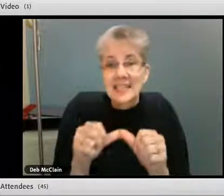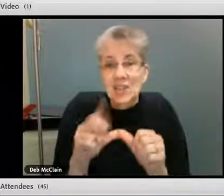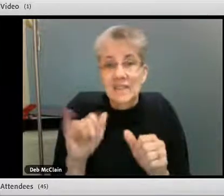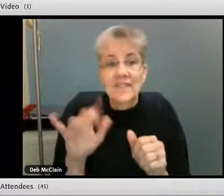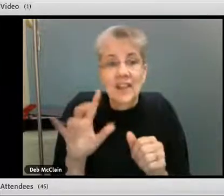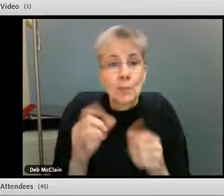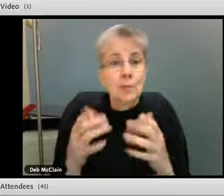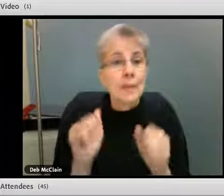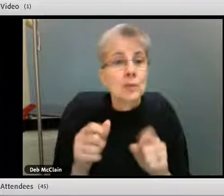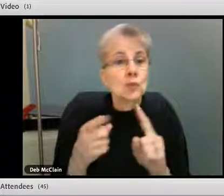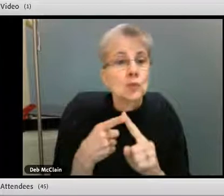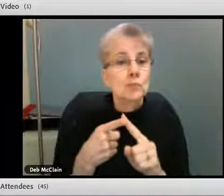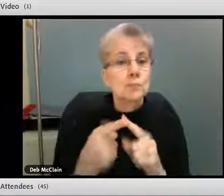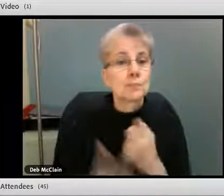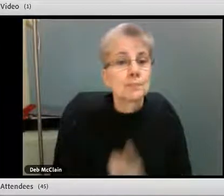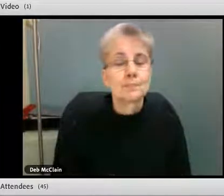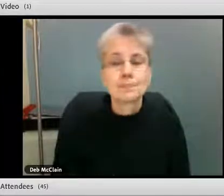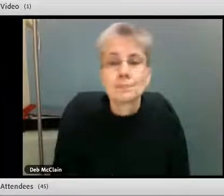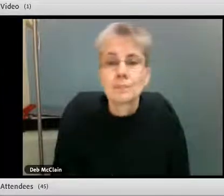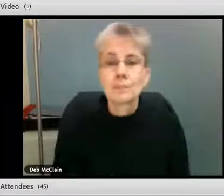At most, you can pause it and take a screen shot.